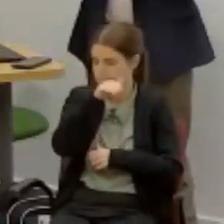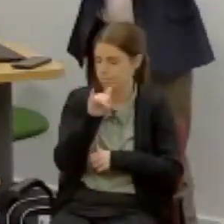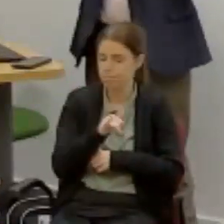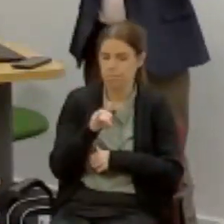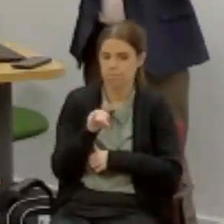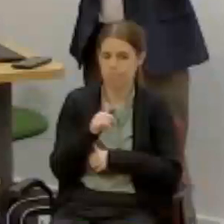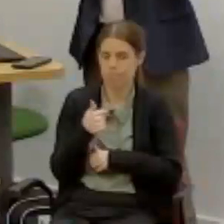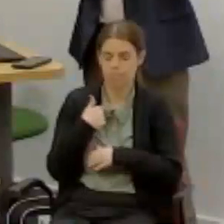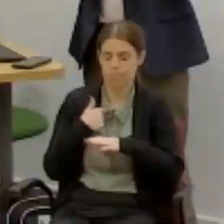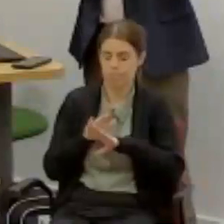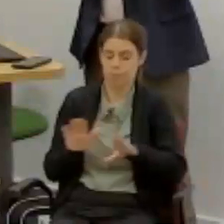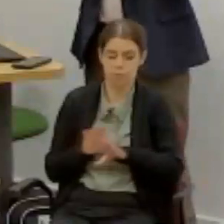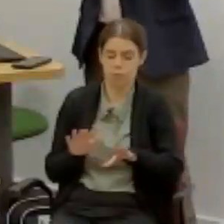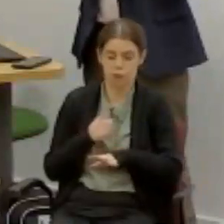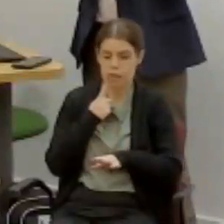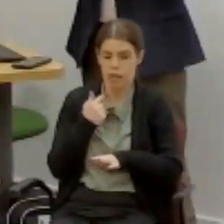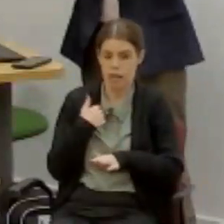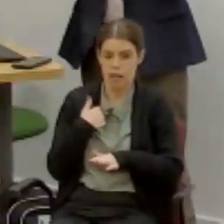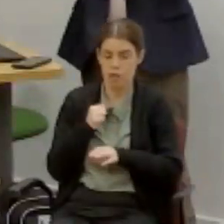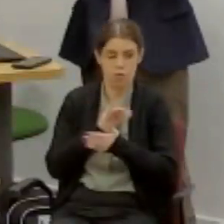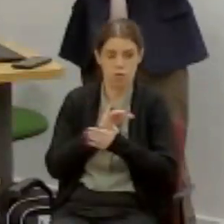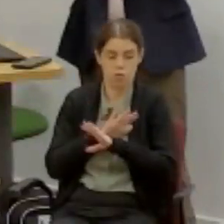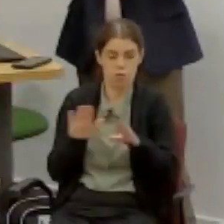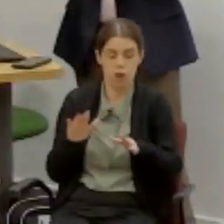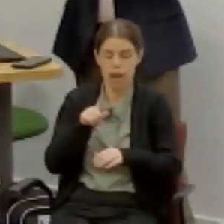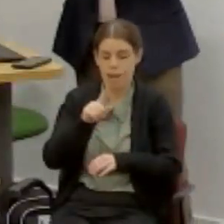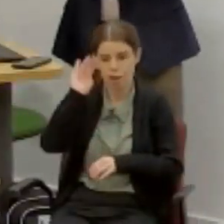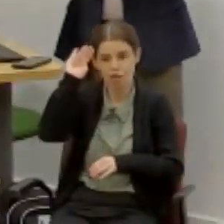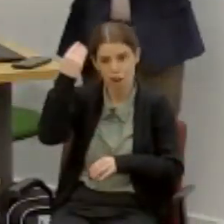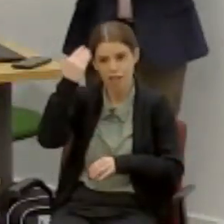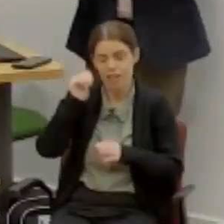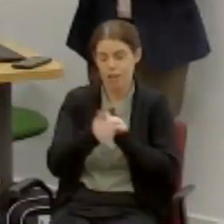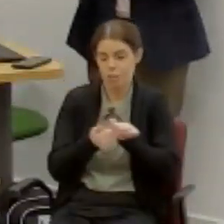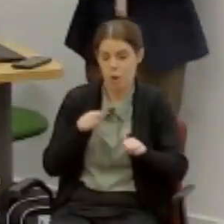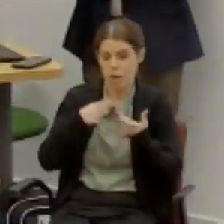I'm not by any means against boxing at all, but I think it's a crazy sport that people want participate in it.